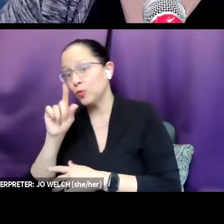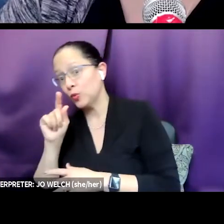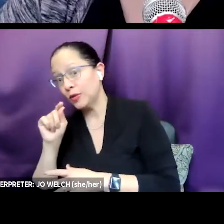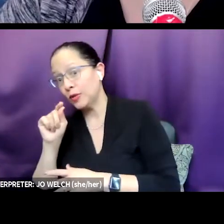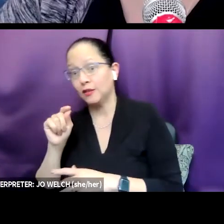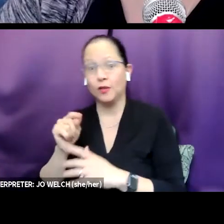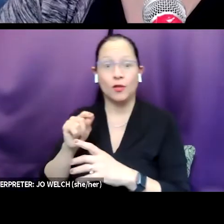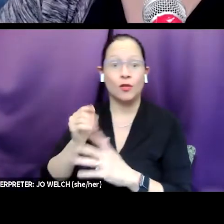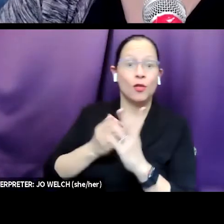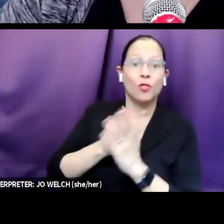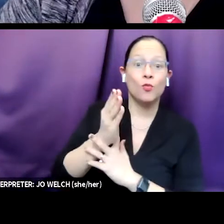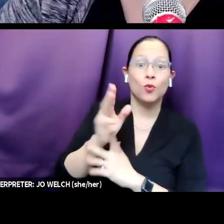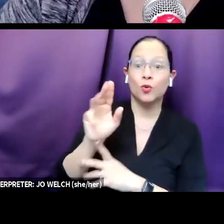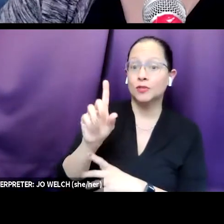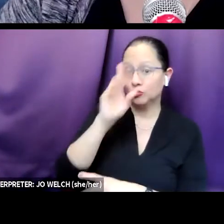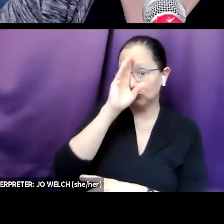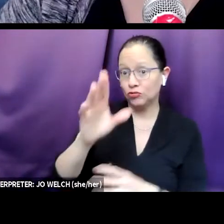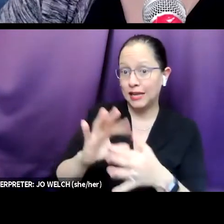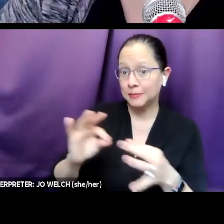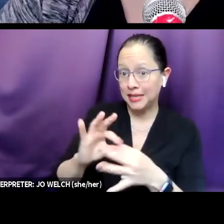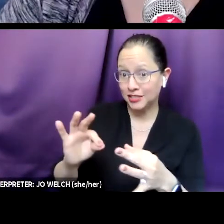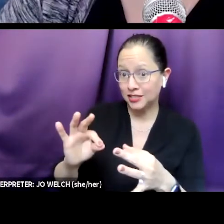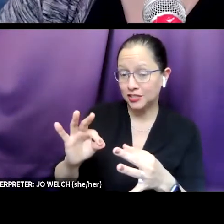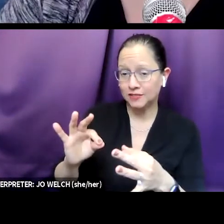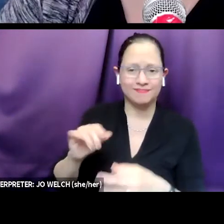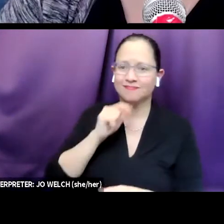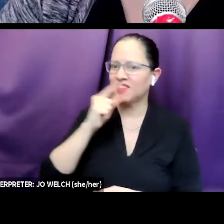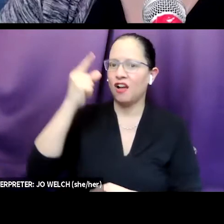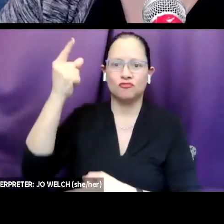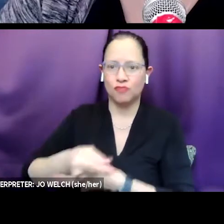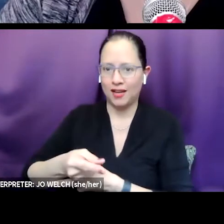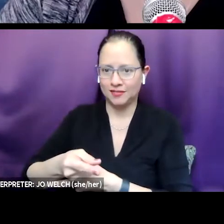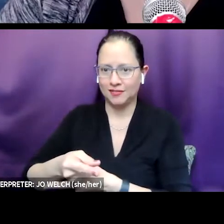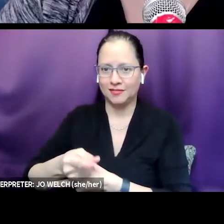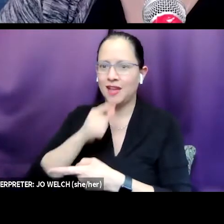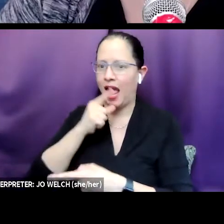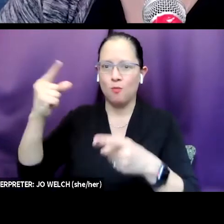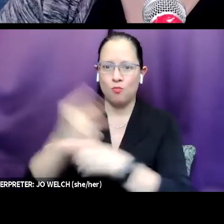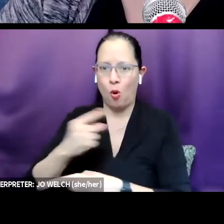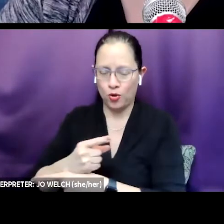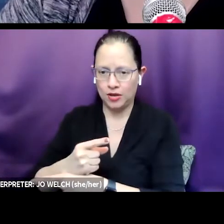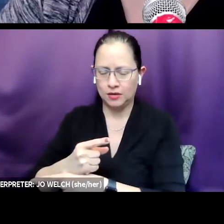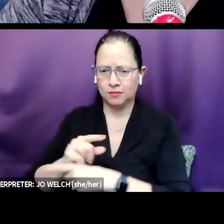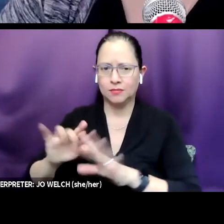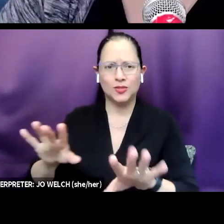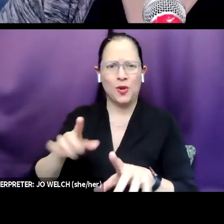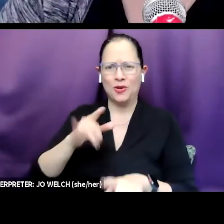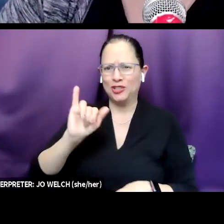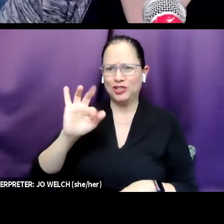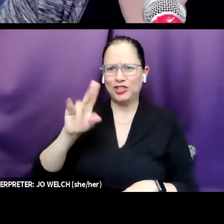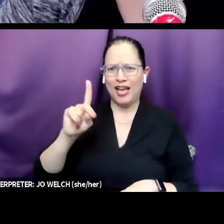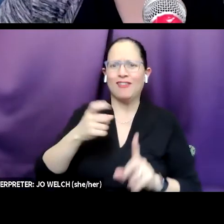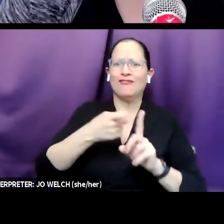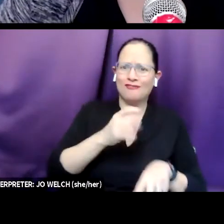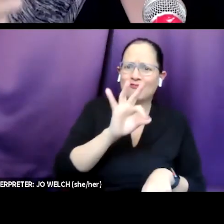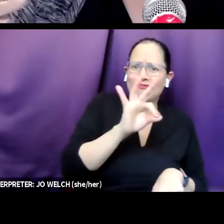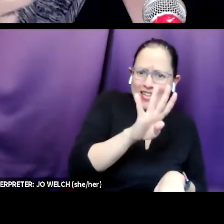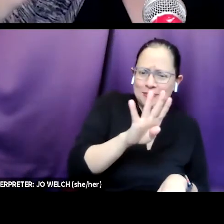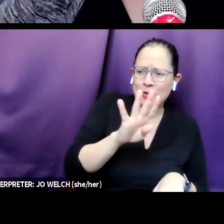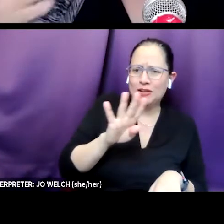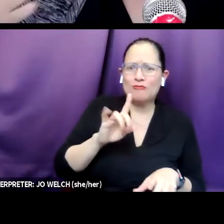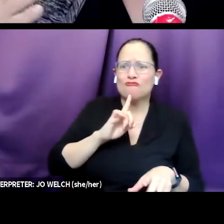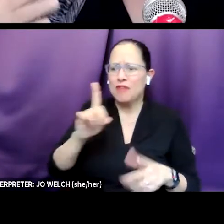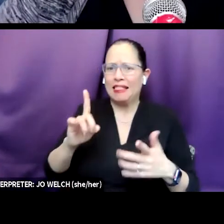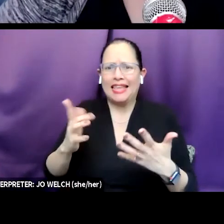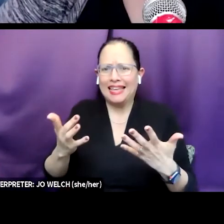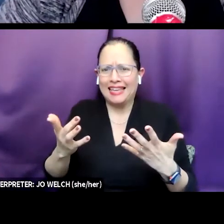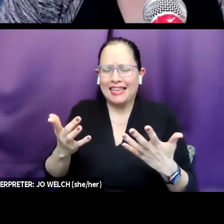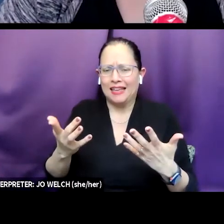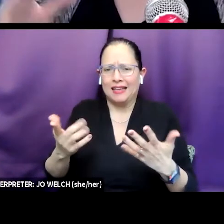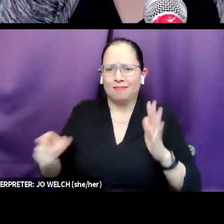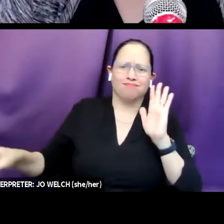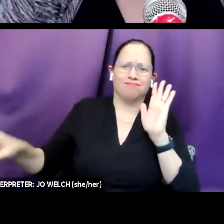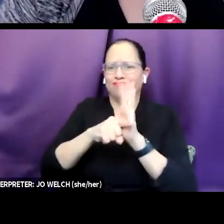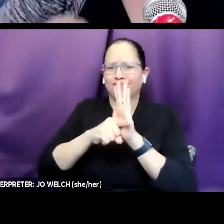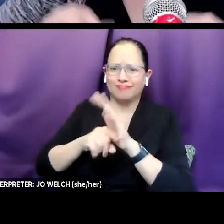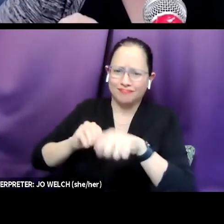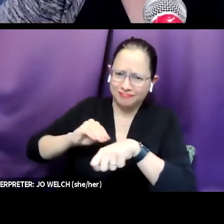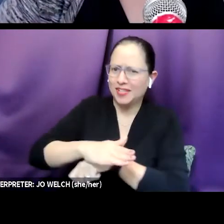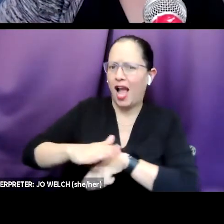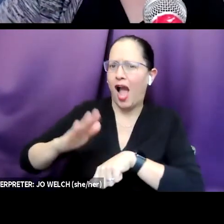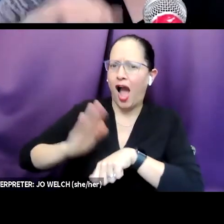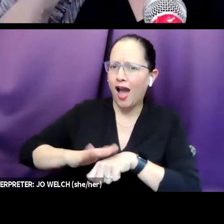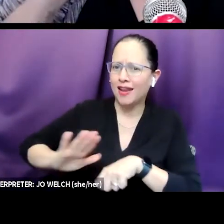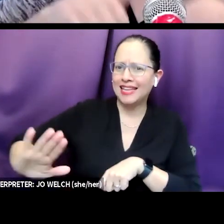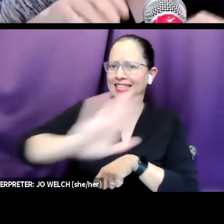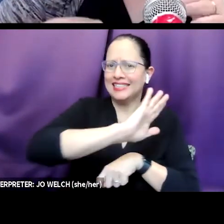So he kind of threw his employees under the bus because they didn't have very clear policies on what's going to happen. You know, like you think you'd have a pre, pre written press release very ready to go that's plugin play like we don't share hacked